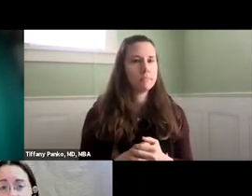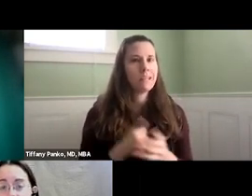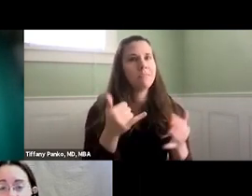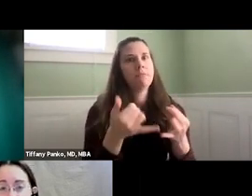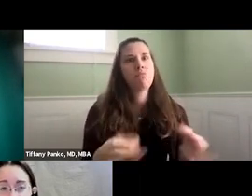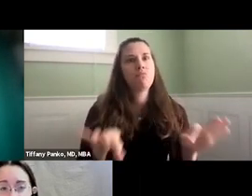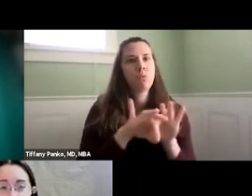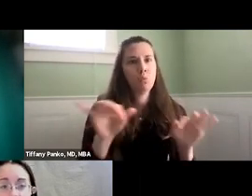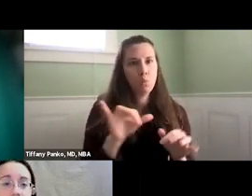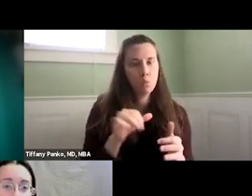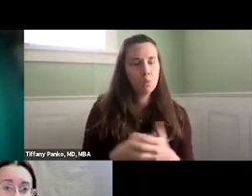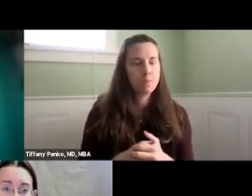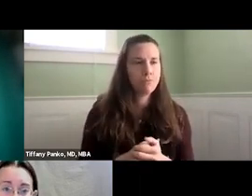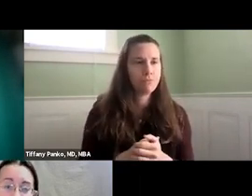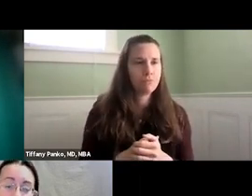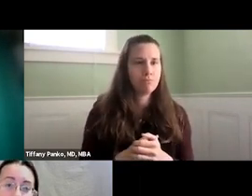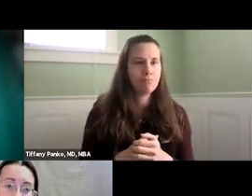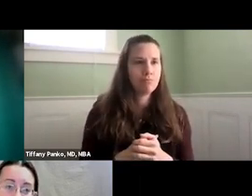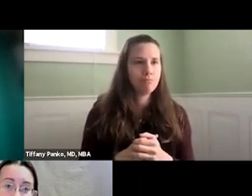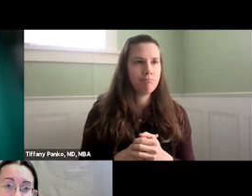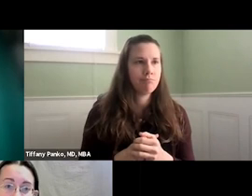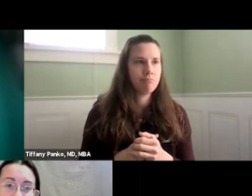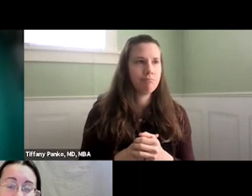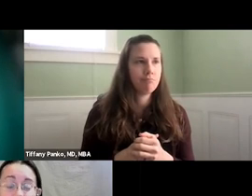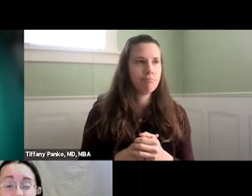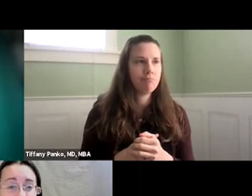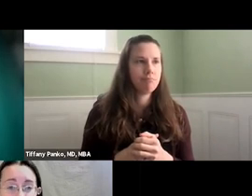it is helpful to have a shared experience and shared understanding and that is also